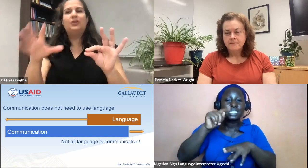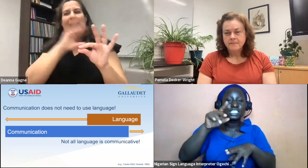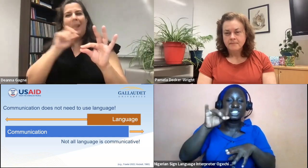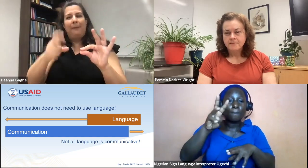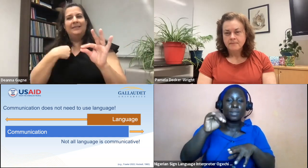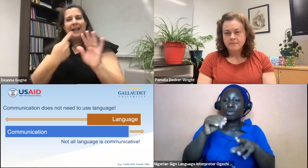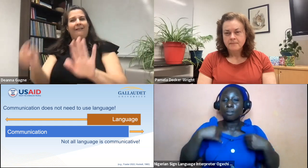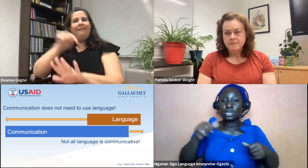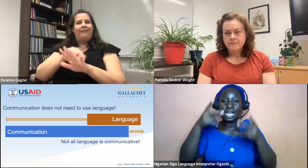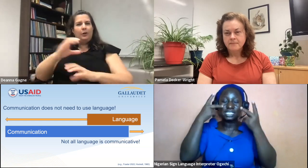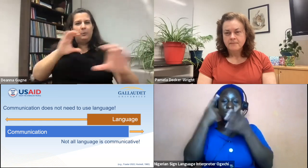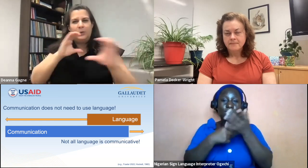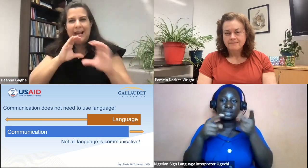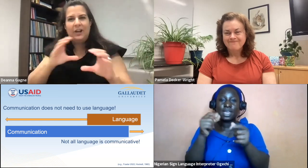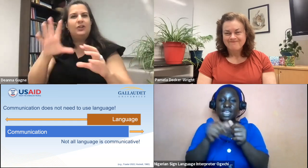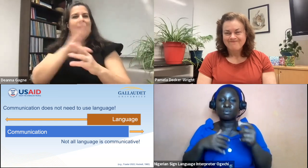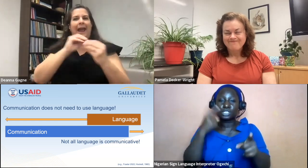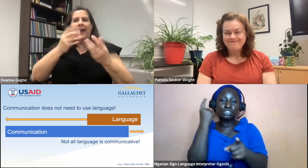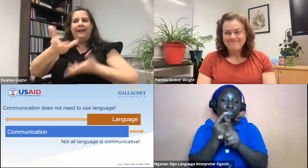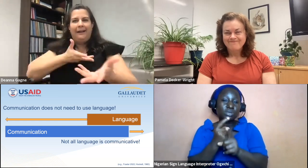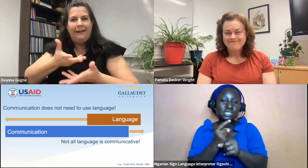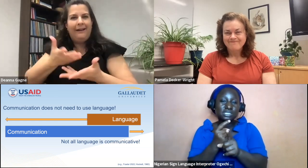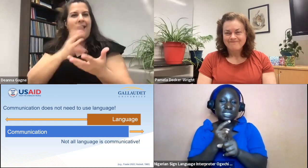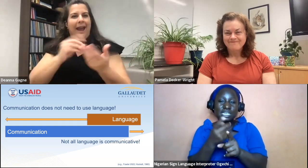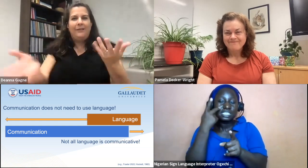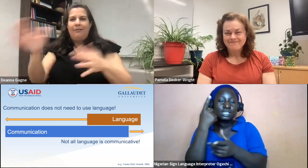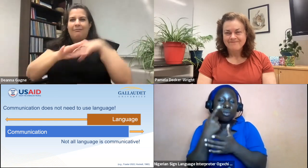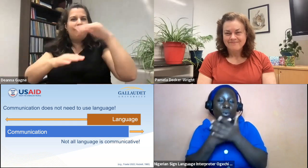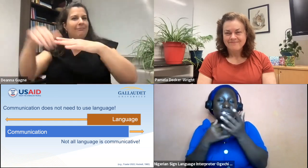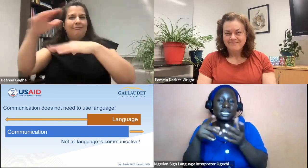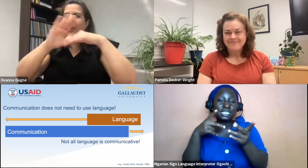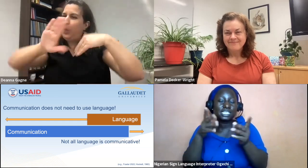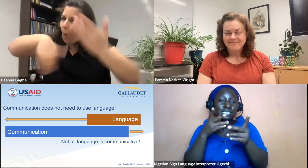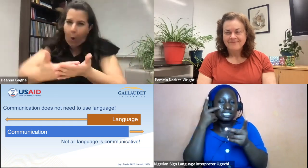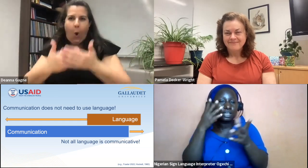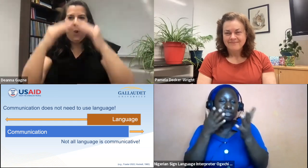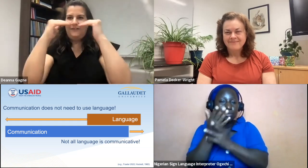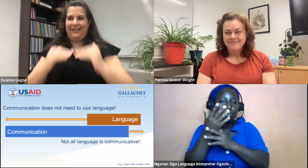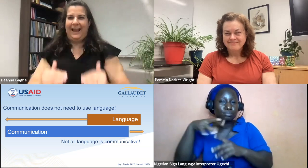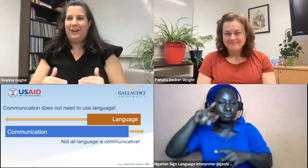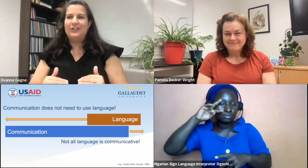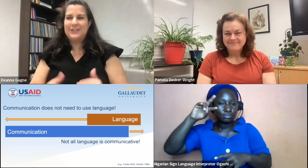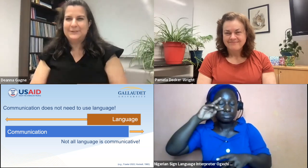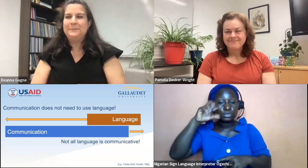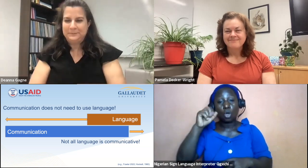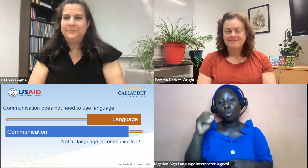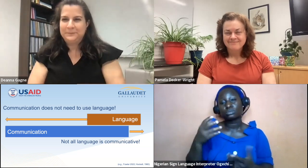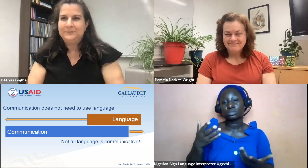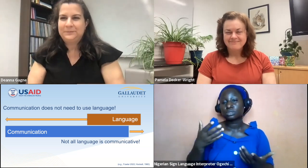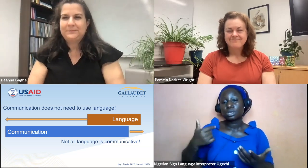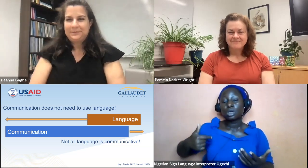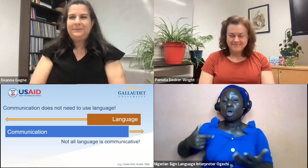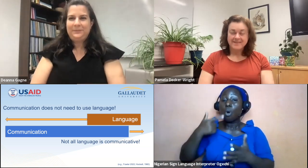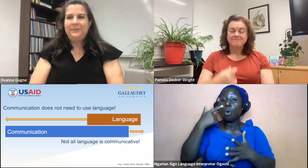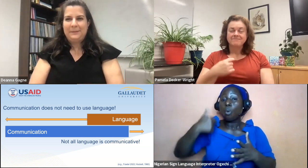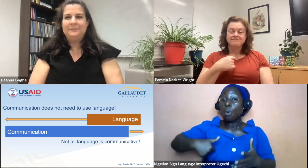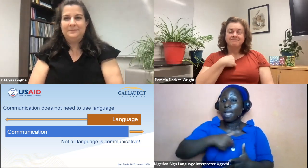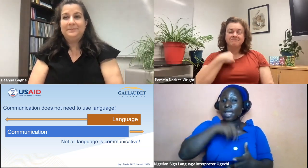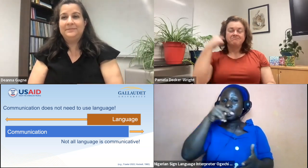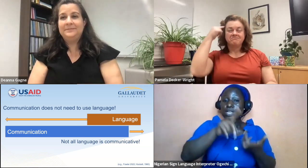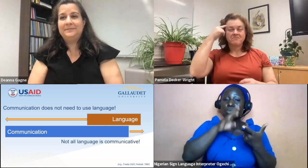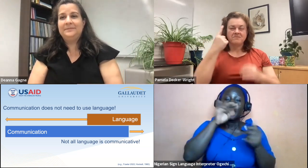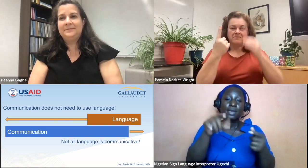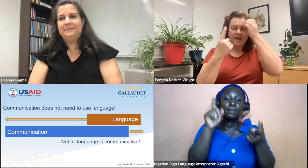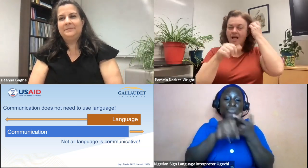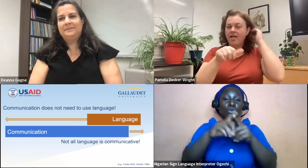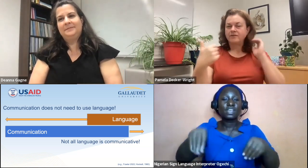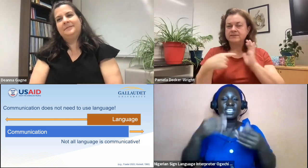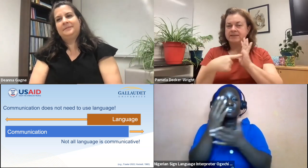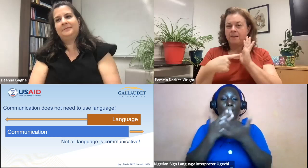we need to be able to give someone that reach access to a language, but also has to be dialogic for them to be able to communicate. They have to be able to be understood by both parties.